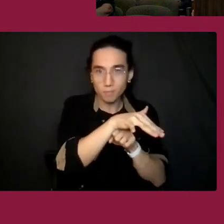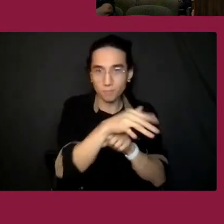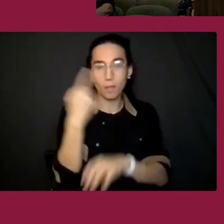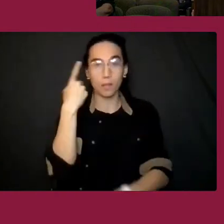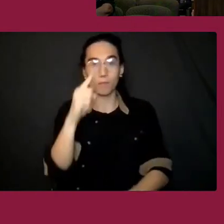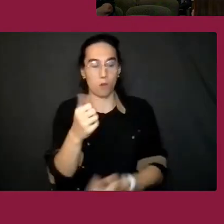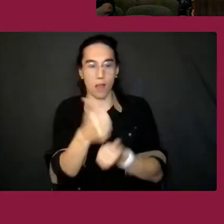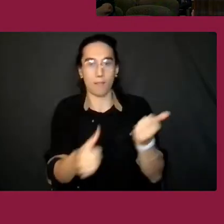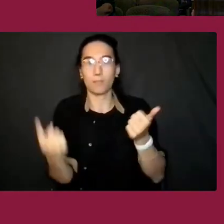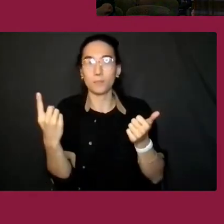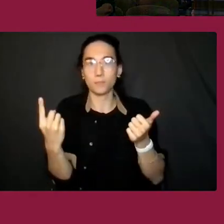Thank you.